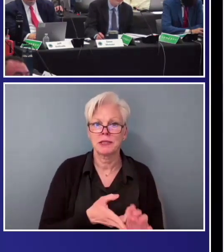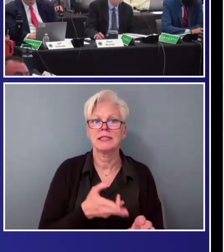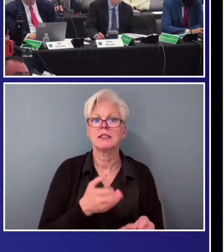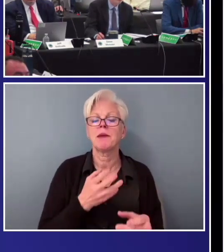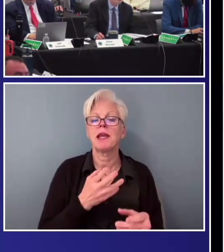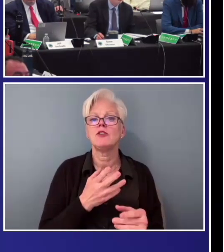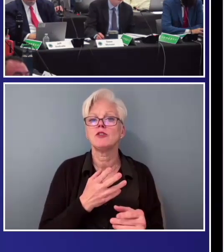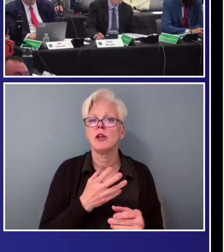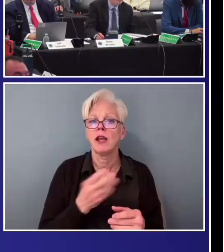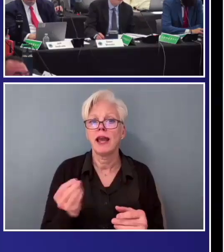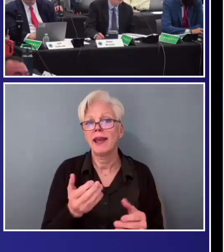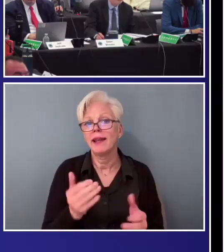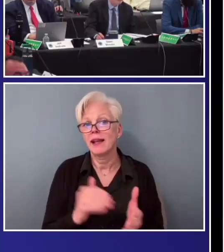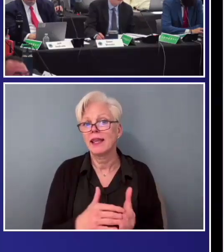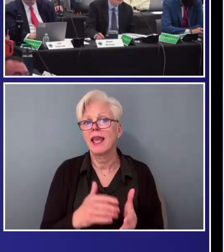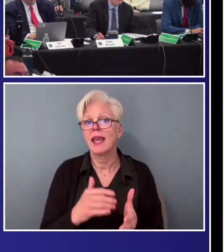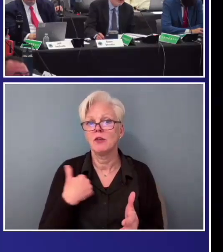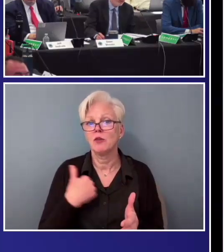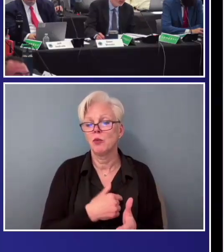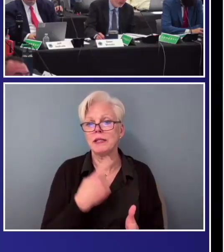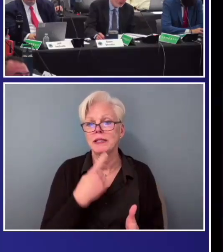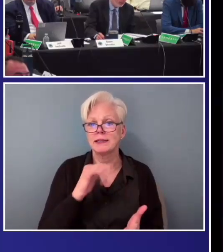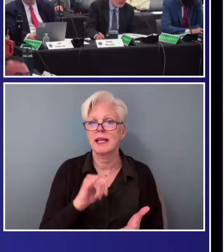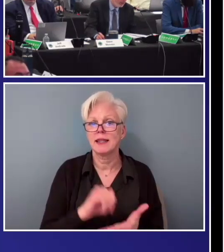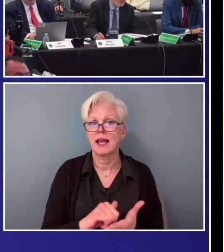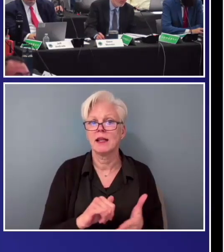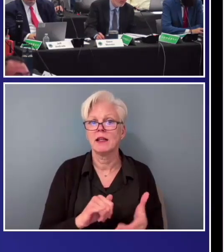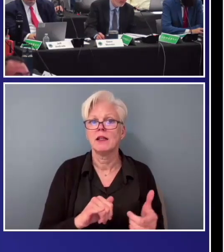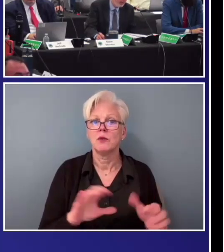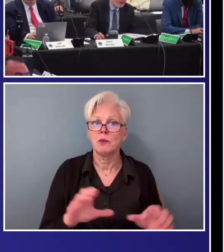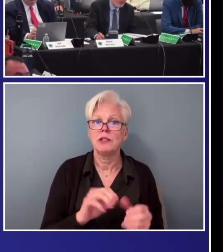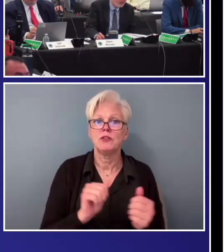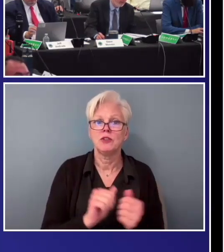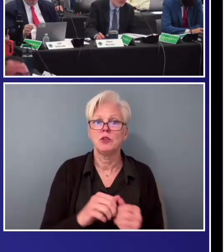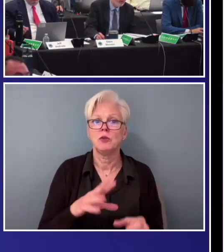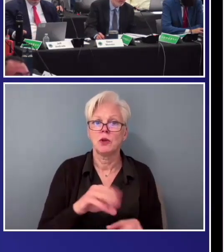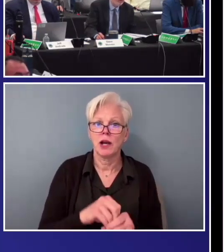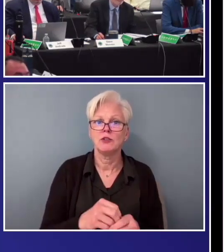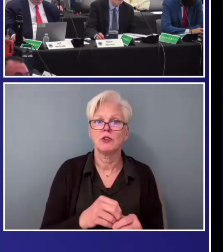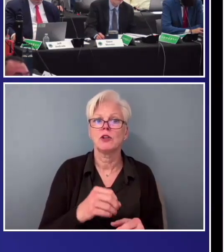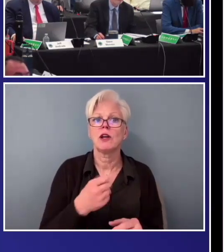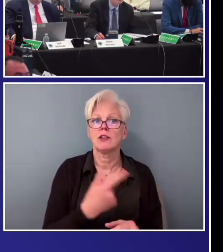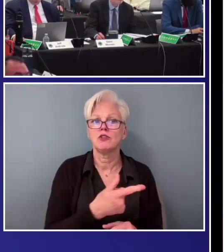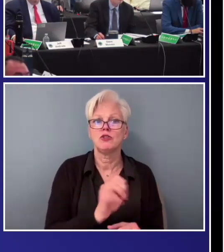this is where we express that it's as -- you know, we do it with -- in the definition of a GE program as well,